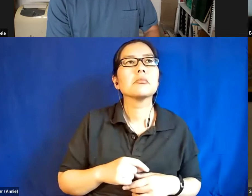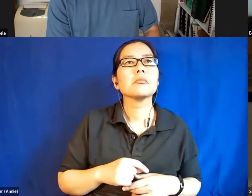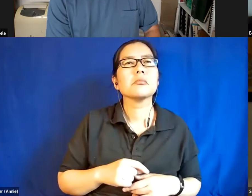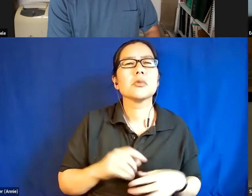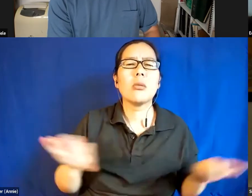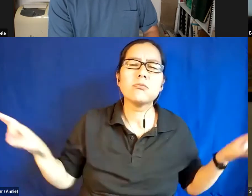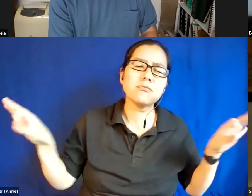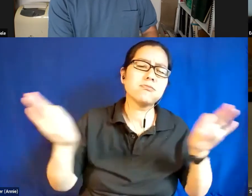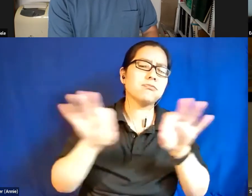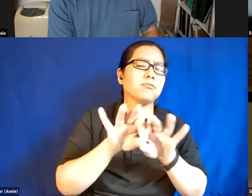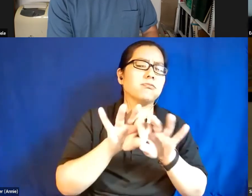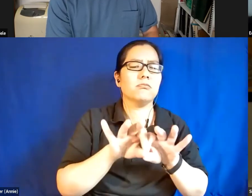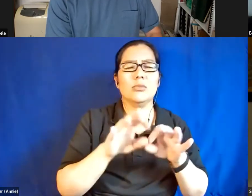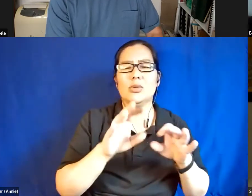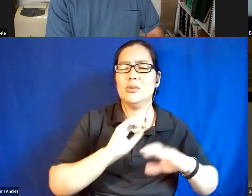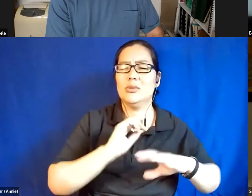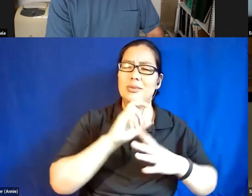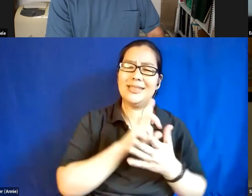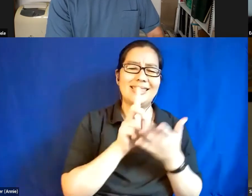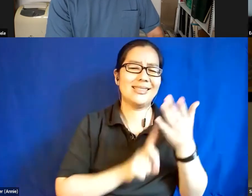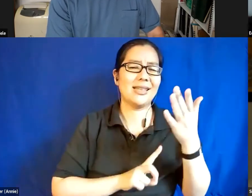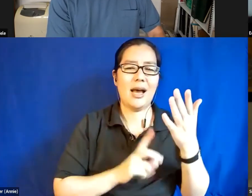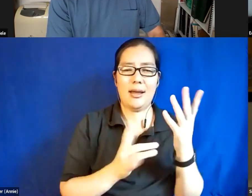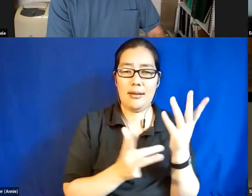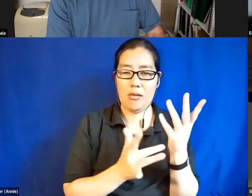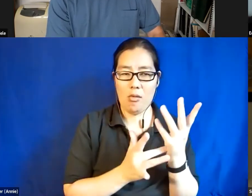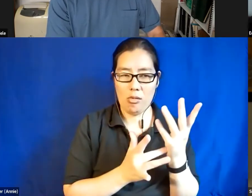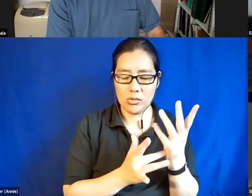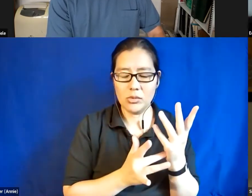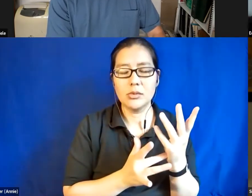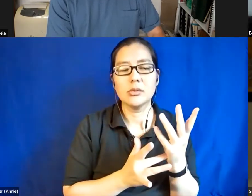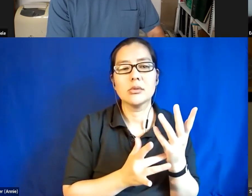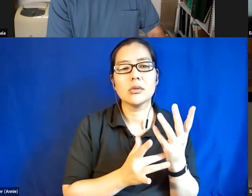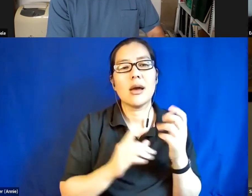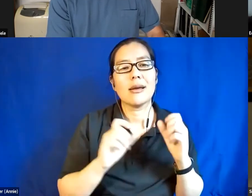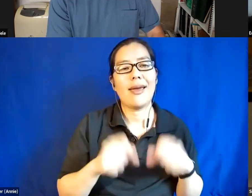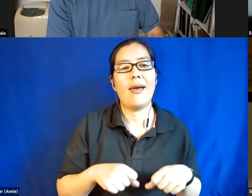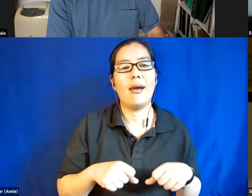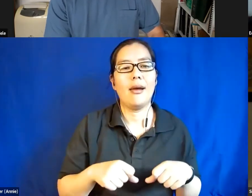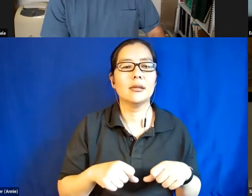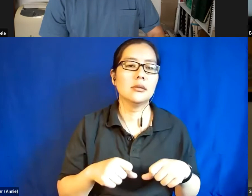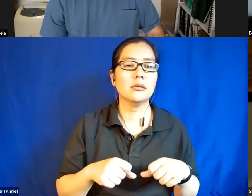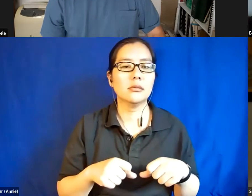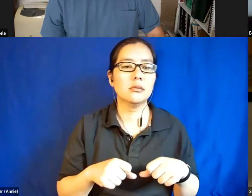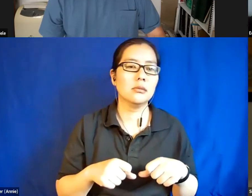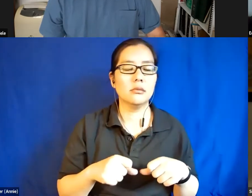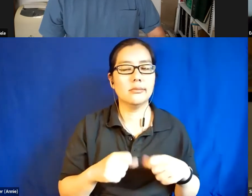design technologies that enable kind of the right modality for the